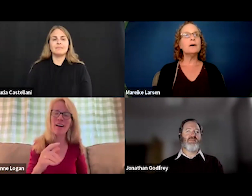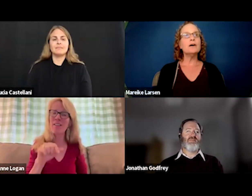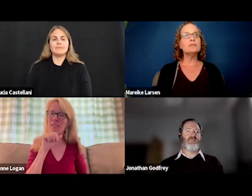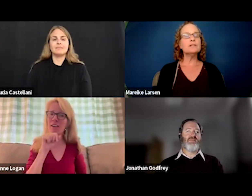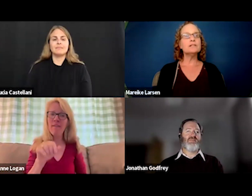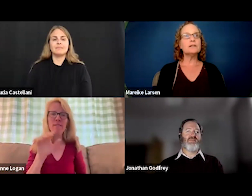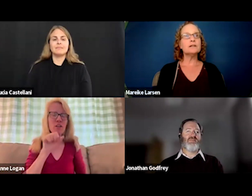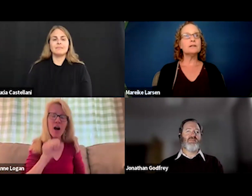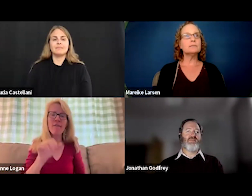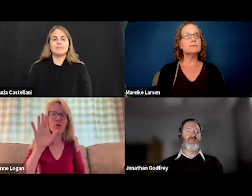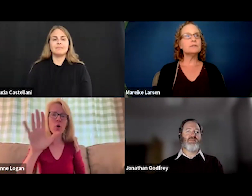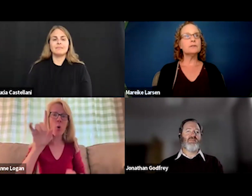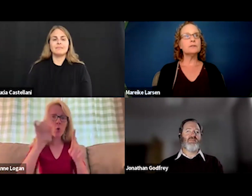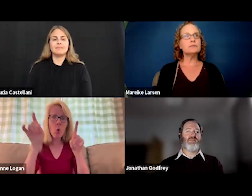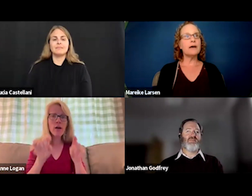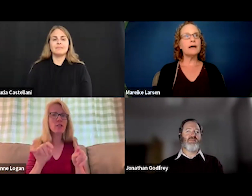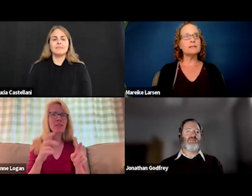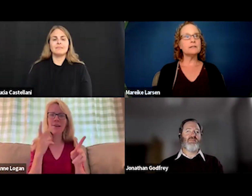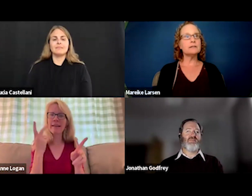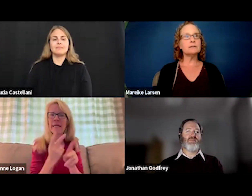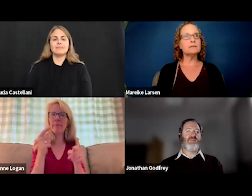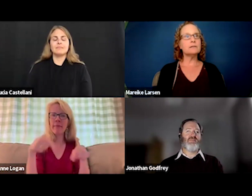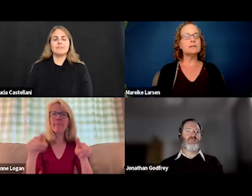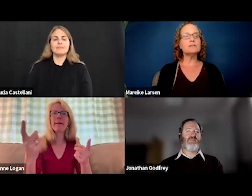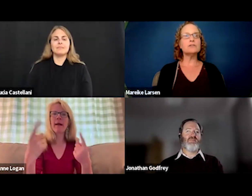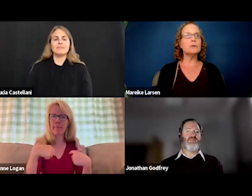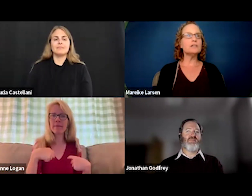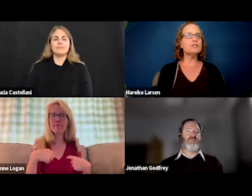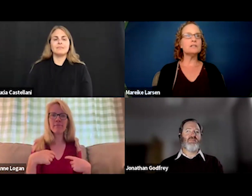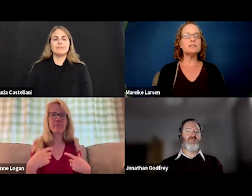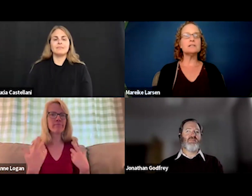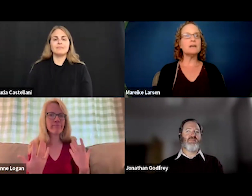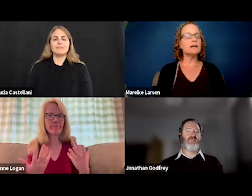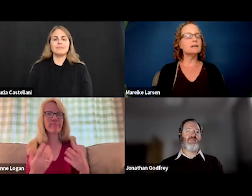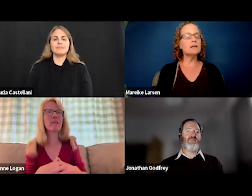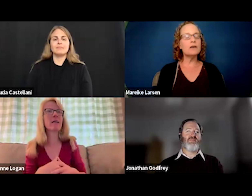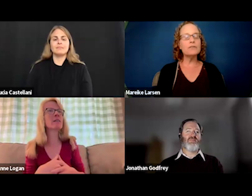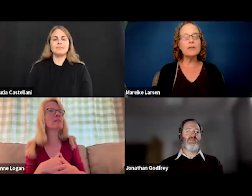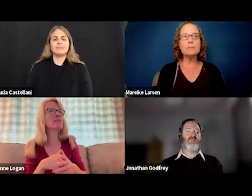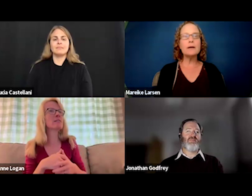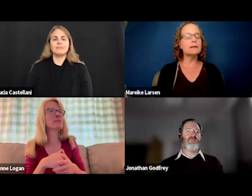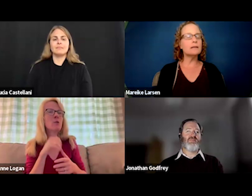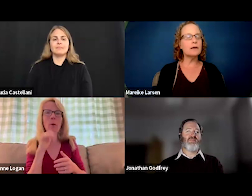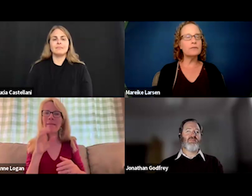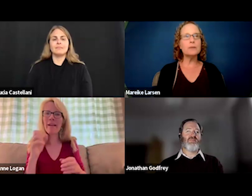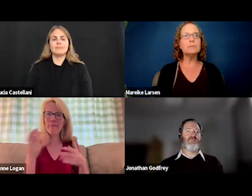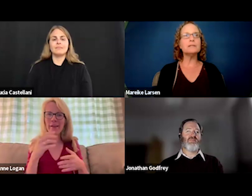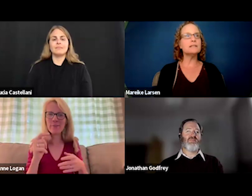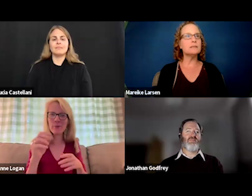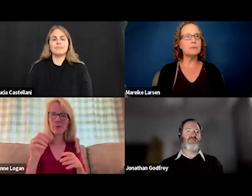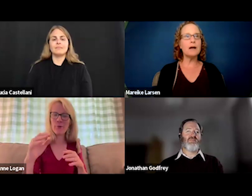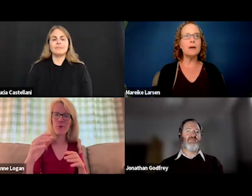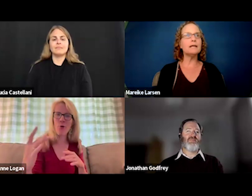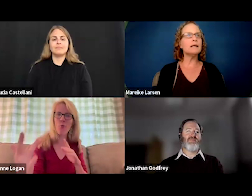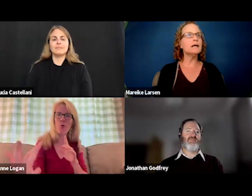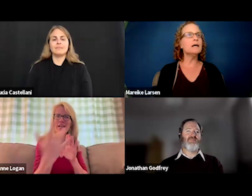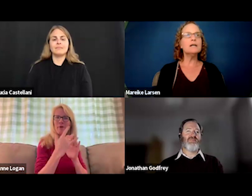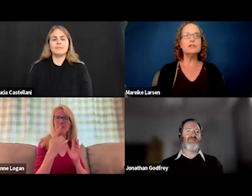all of these different facts and things. Your questions, I love them. I love them. Please keep them coming.